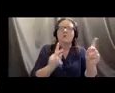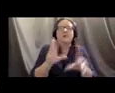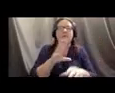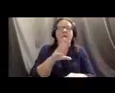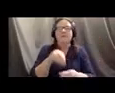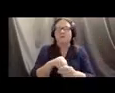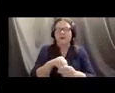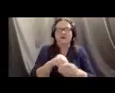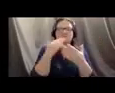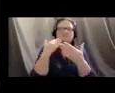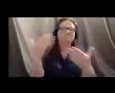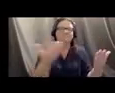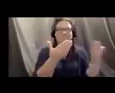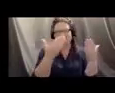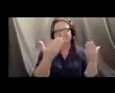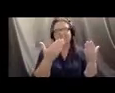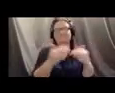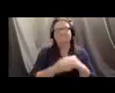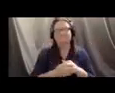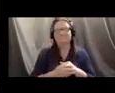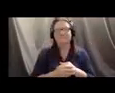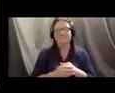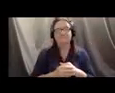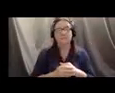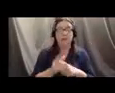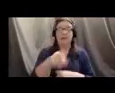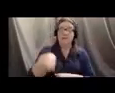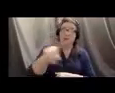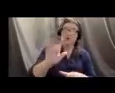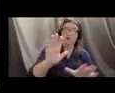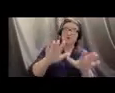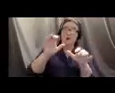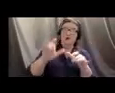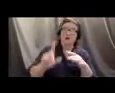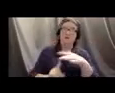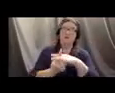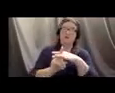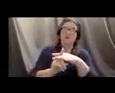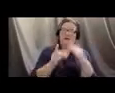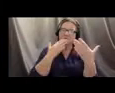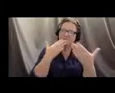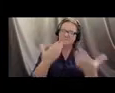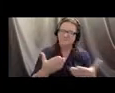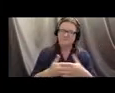to thank. To you for showing up.